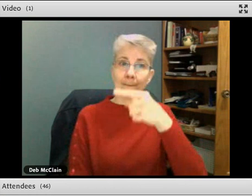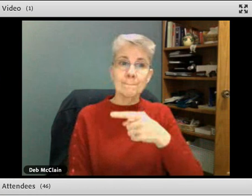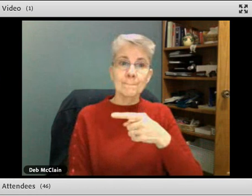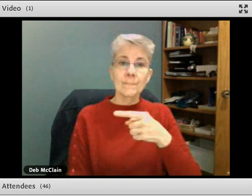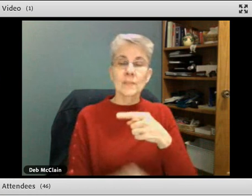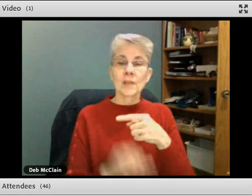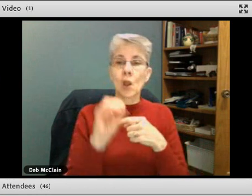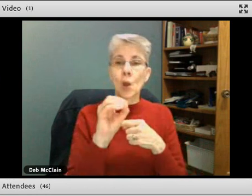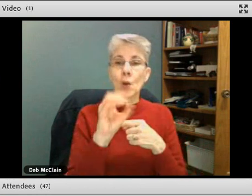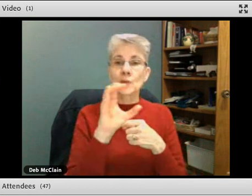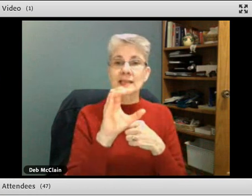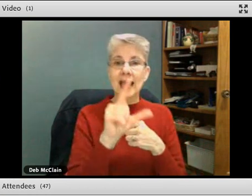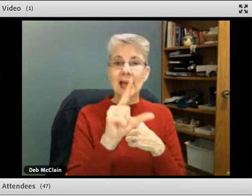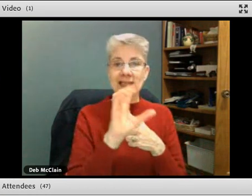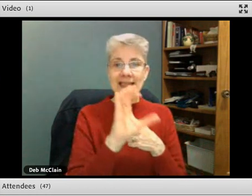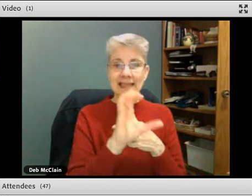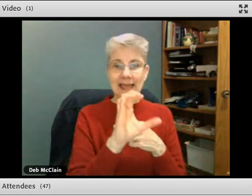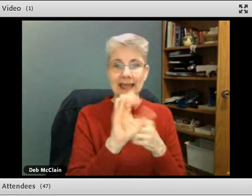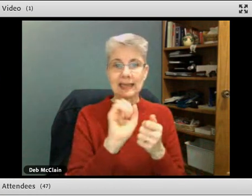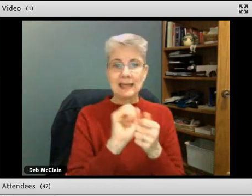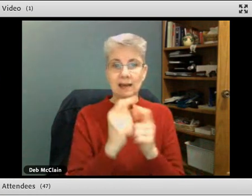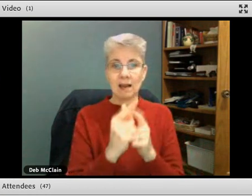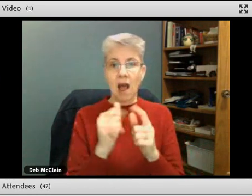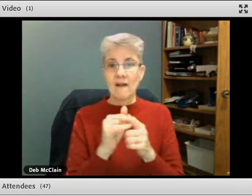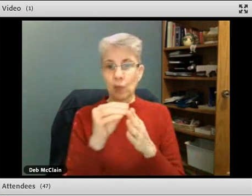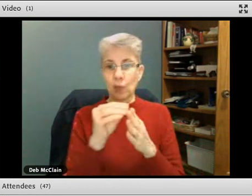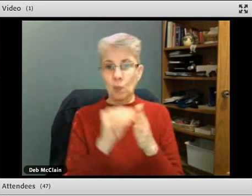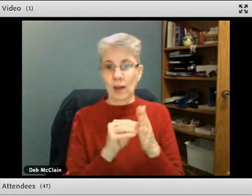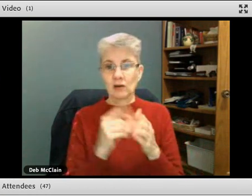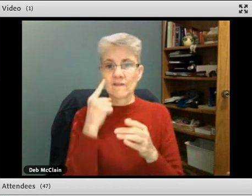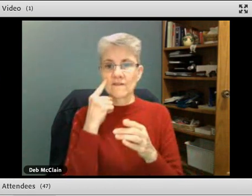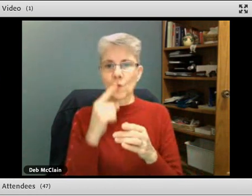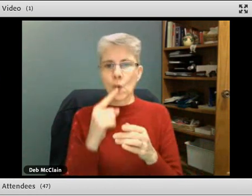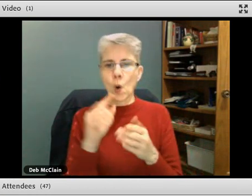for "Little Fires Everywhere," that same MARC record.